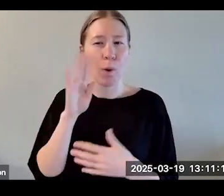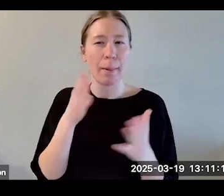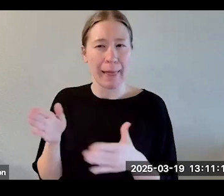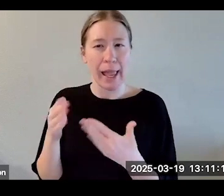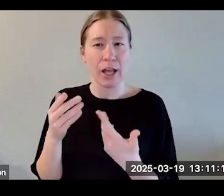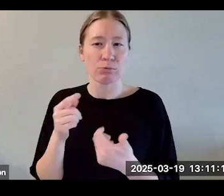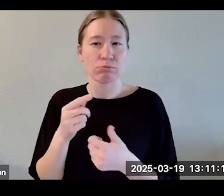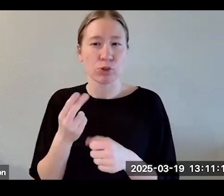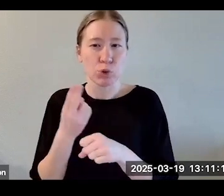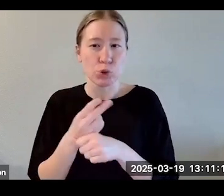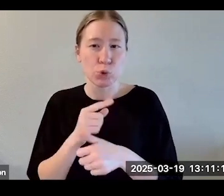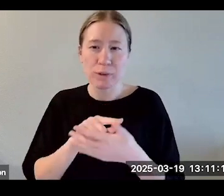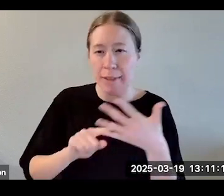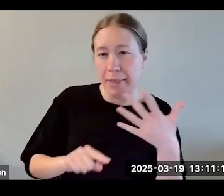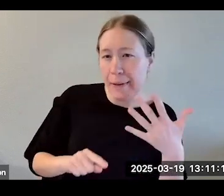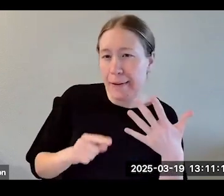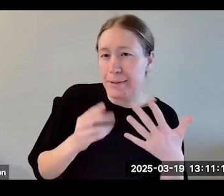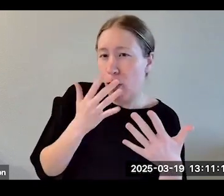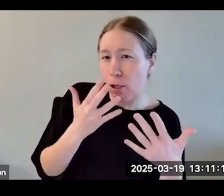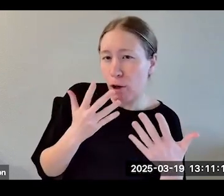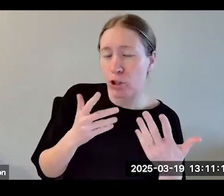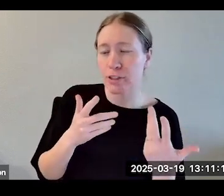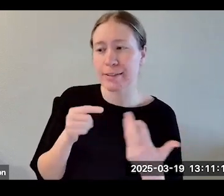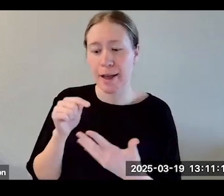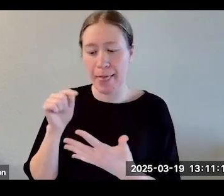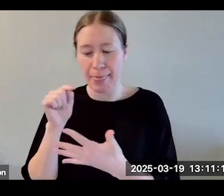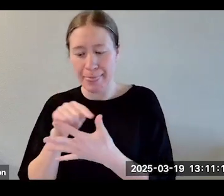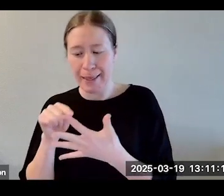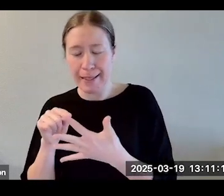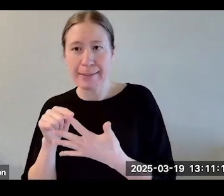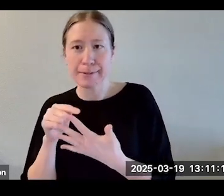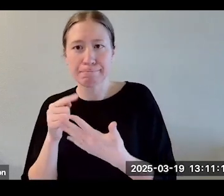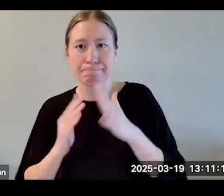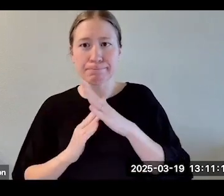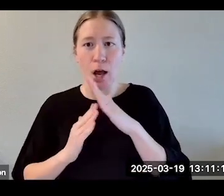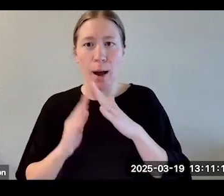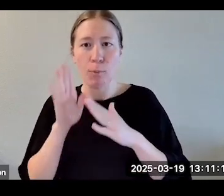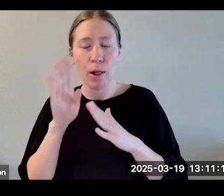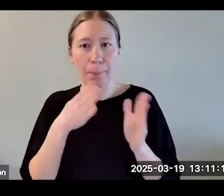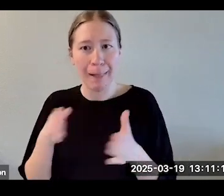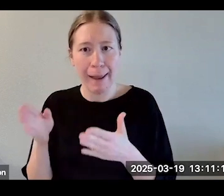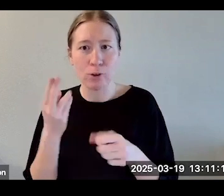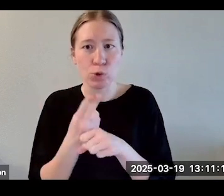and these couple of colors are going to be foreground. These might be my background colors."